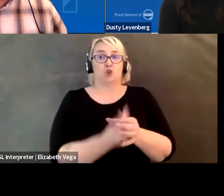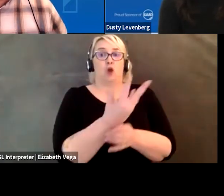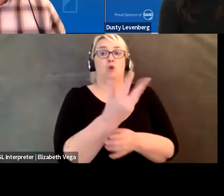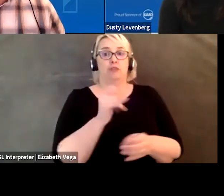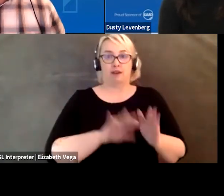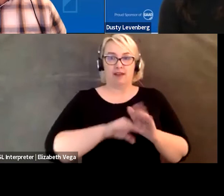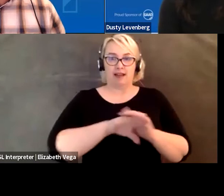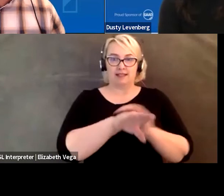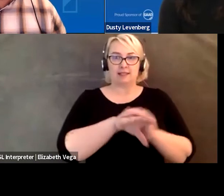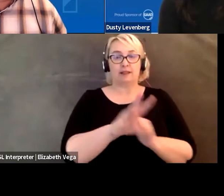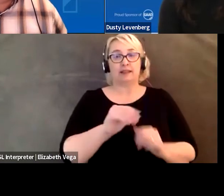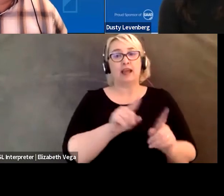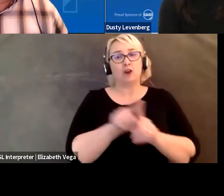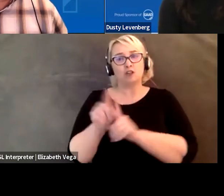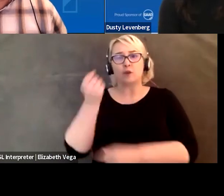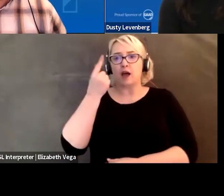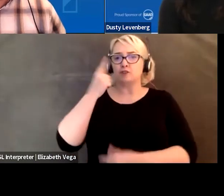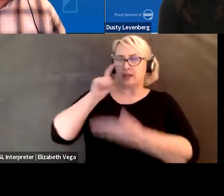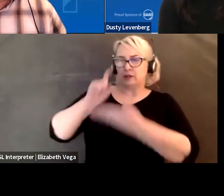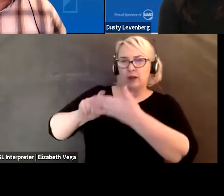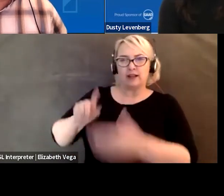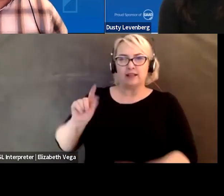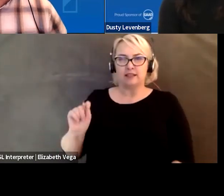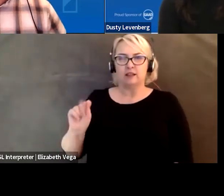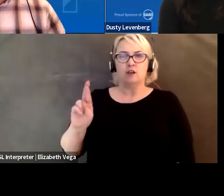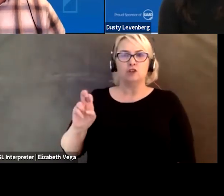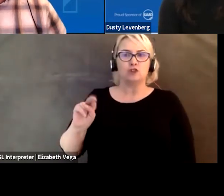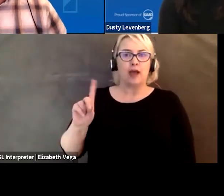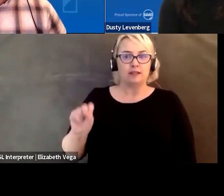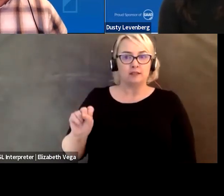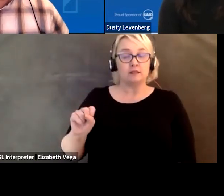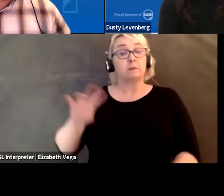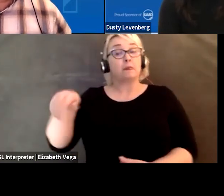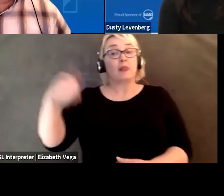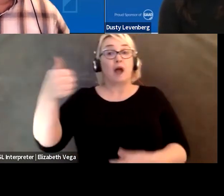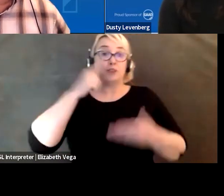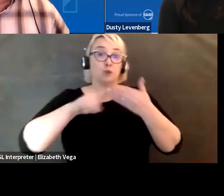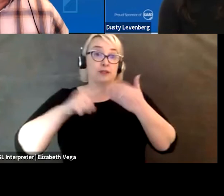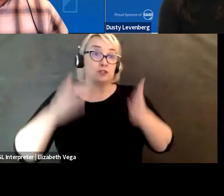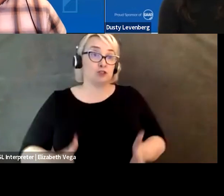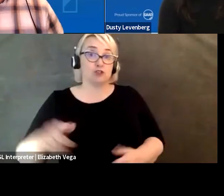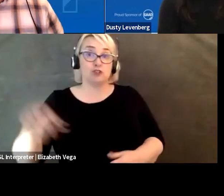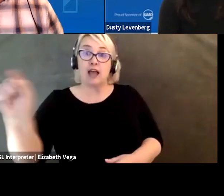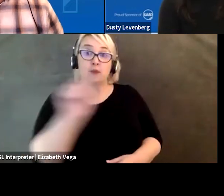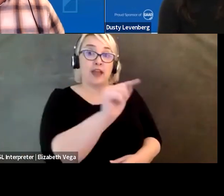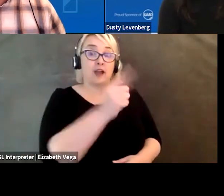and also understanding the trends. Now, if there's some other researchers out there, we with might think about sharing some raw data.